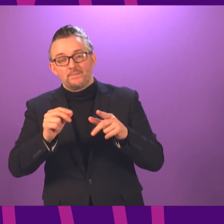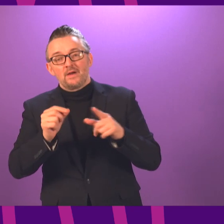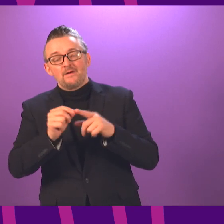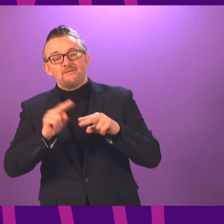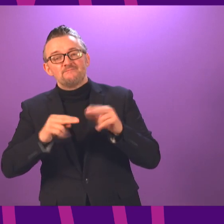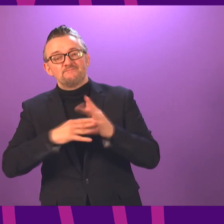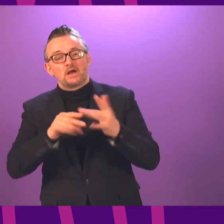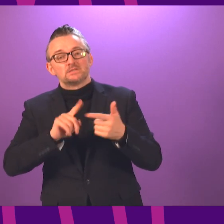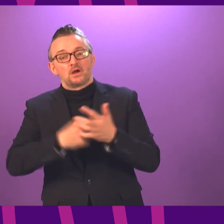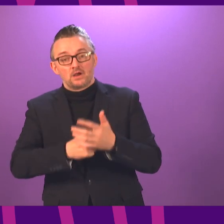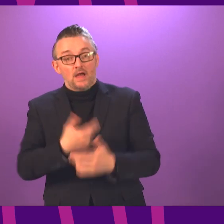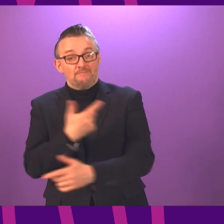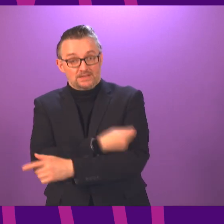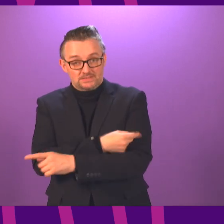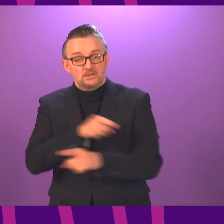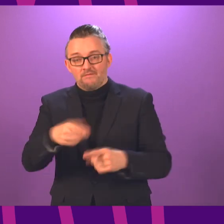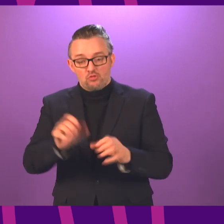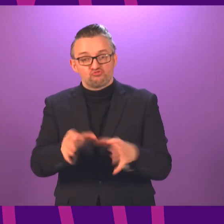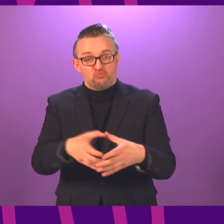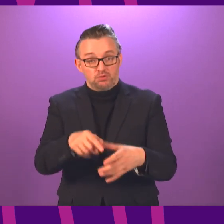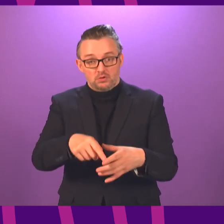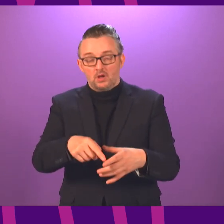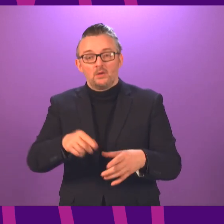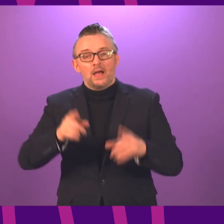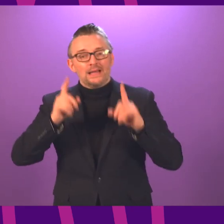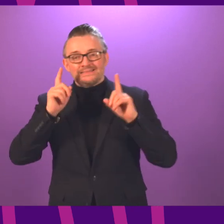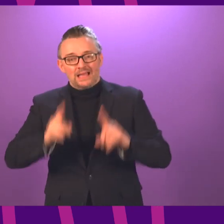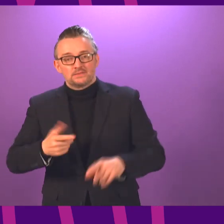and it cannot be administered at home or in general practice surgeries. What reassurance